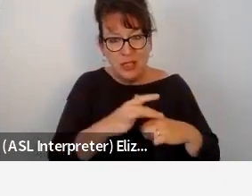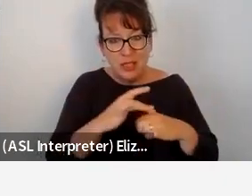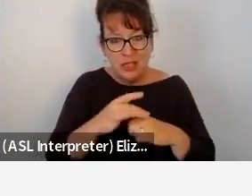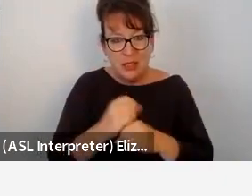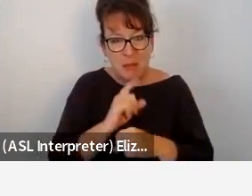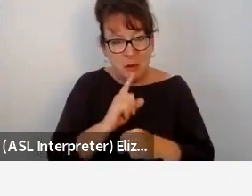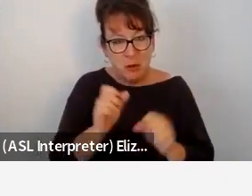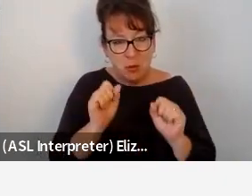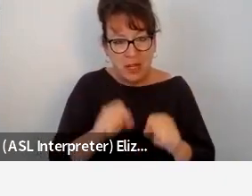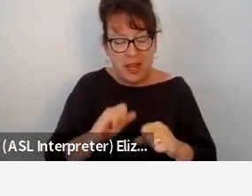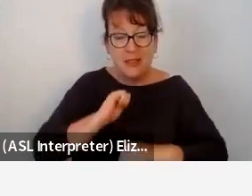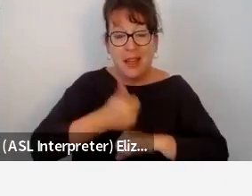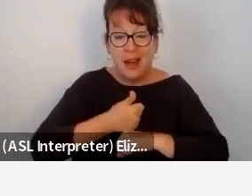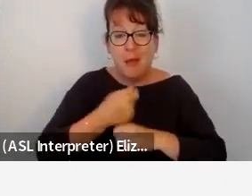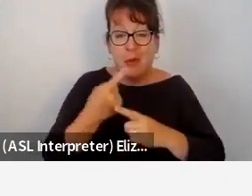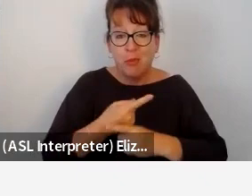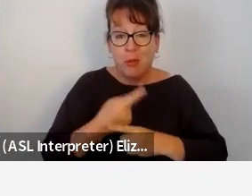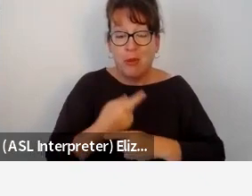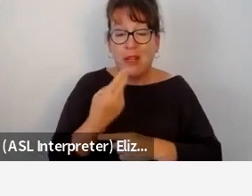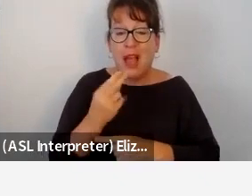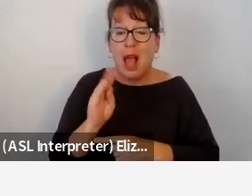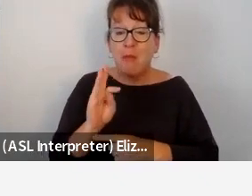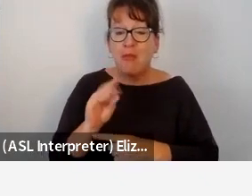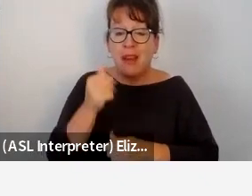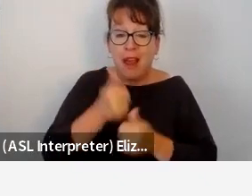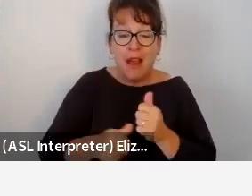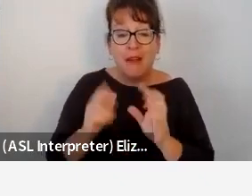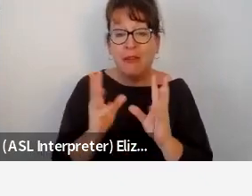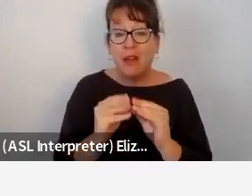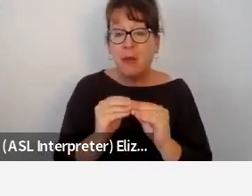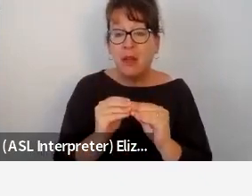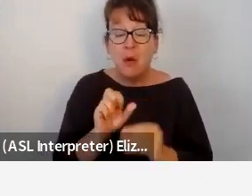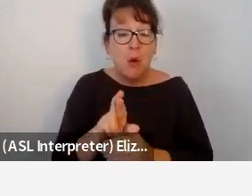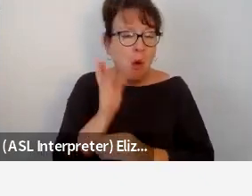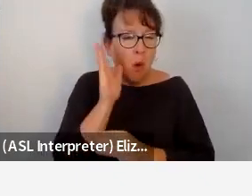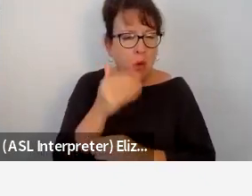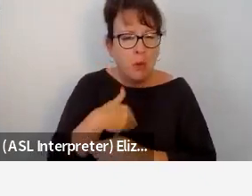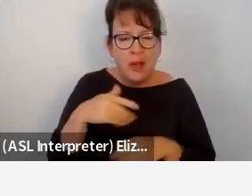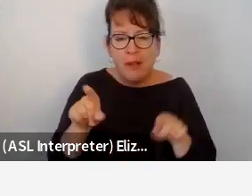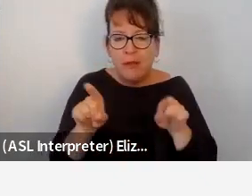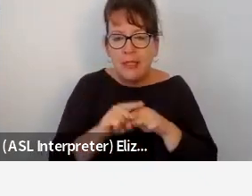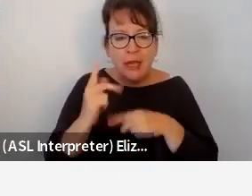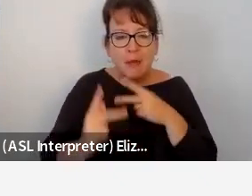And then within the 2 to 3 million dollar funding cap for planning grants,